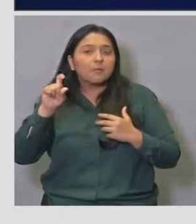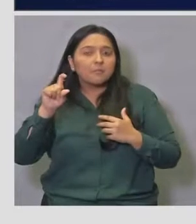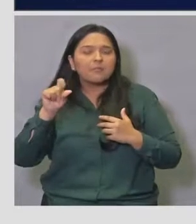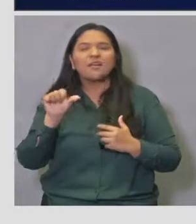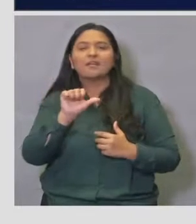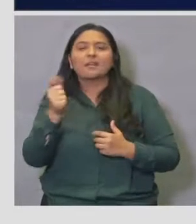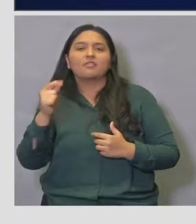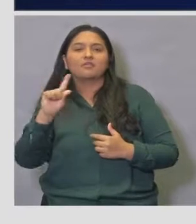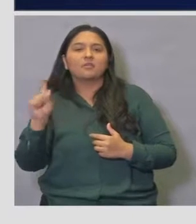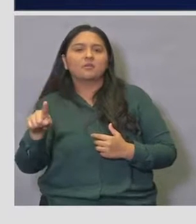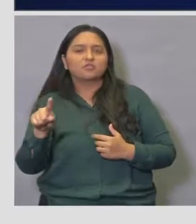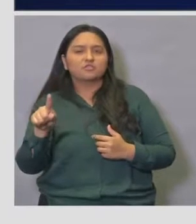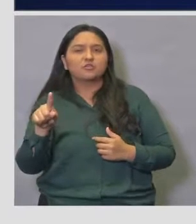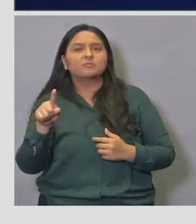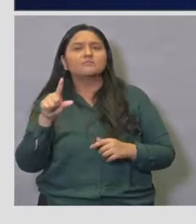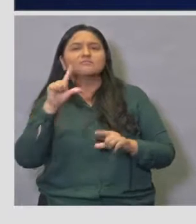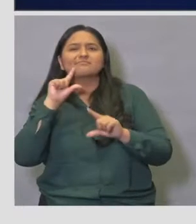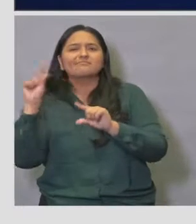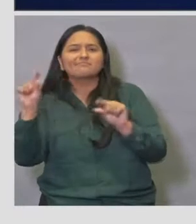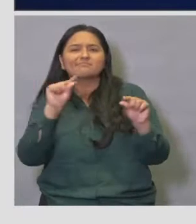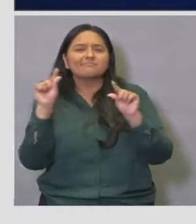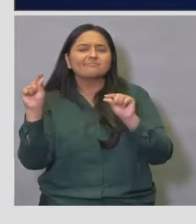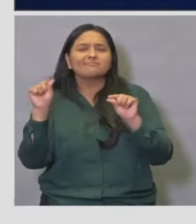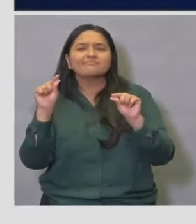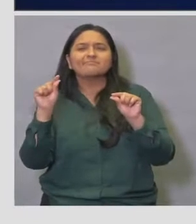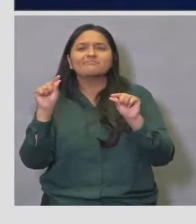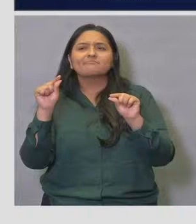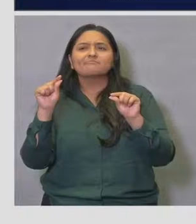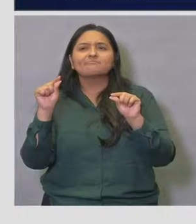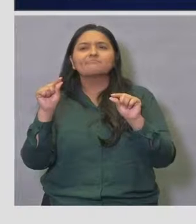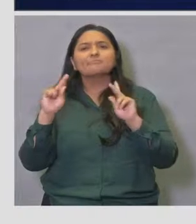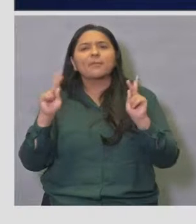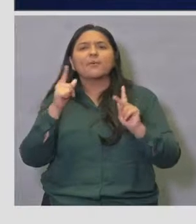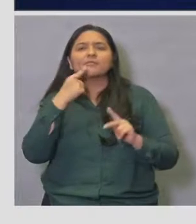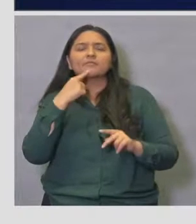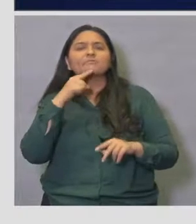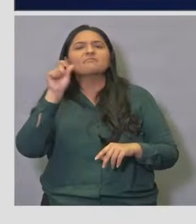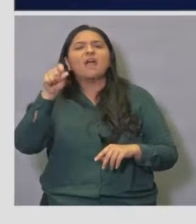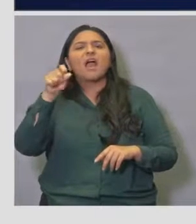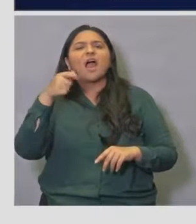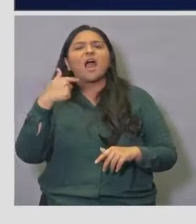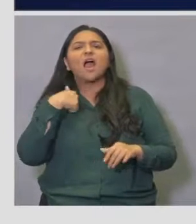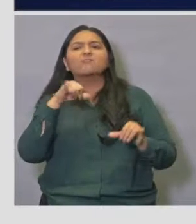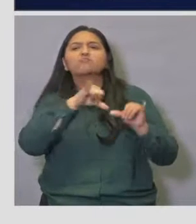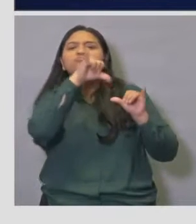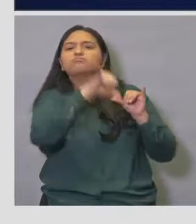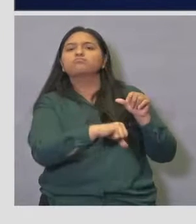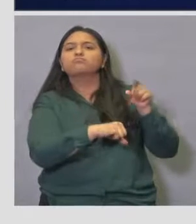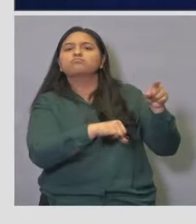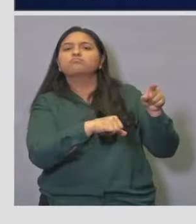WHAT KIND OF NO-SHOW RATES ARE WE SEEING? THERE'S A LOT OF WORD-OF-MOUTH